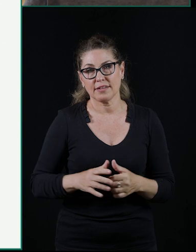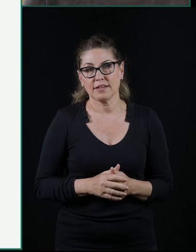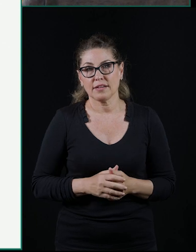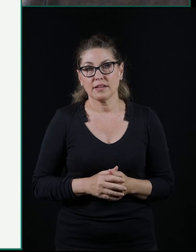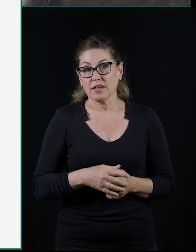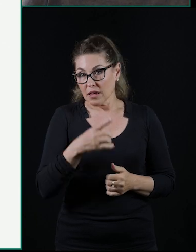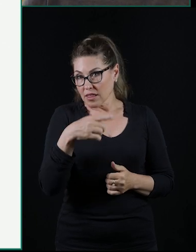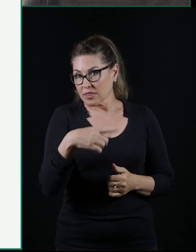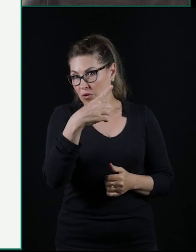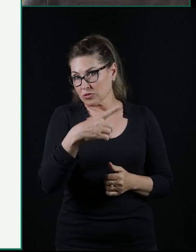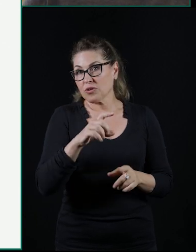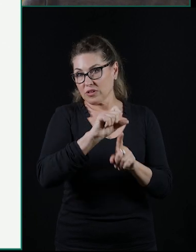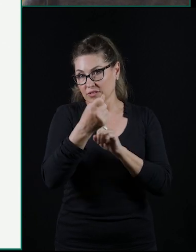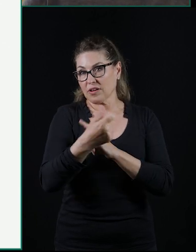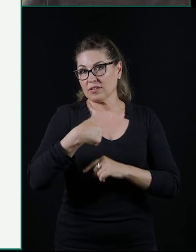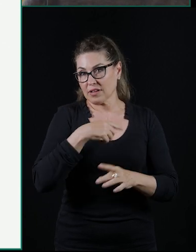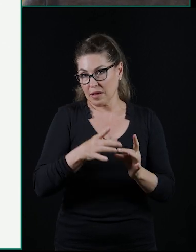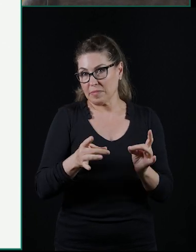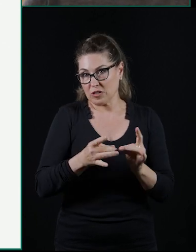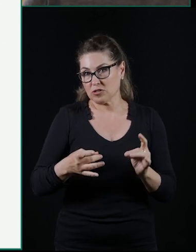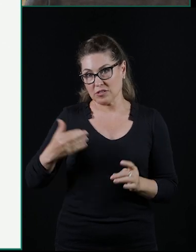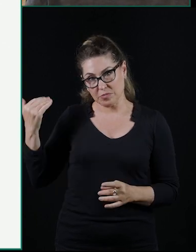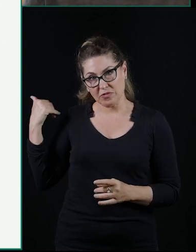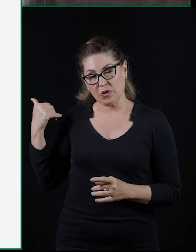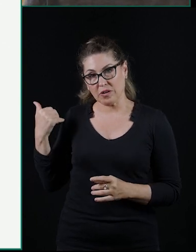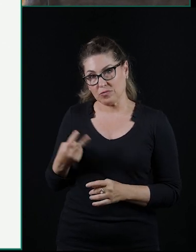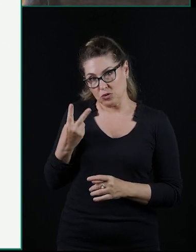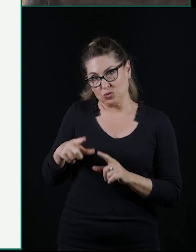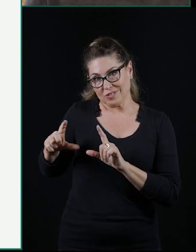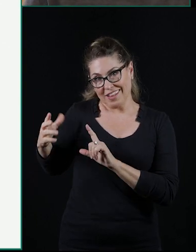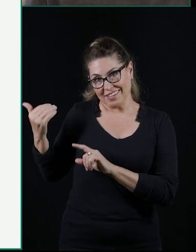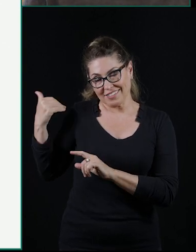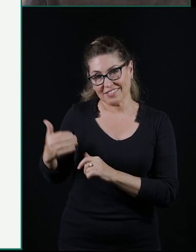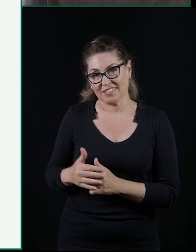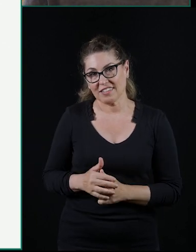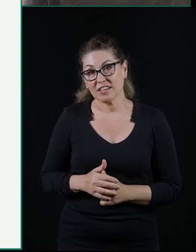So these are the scenarios that I mentioned in two slides ago.